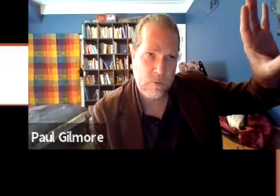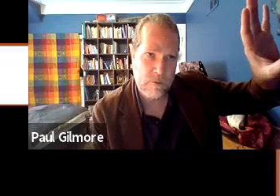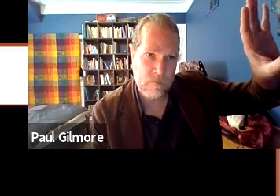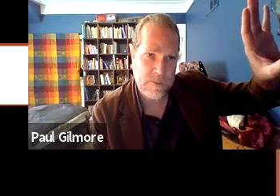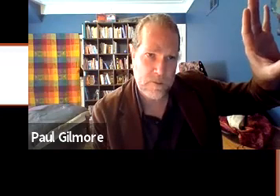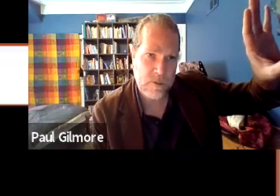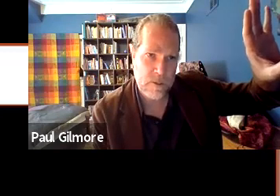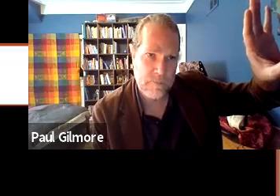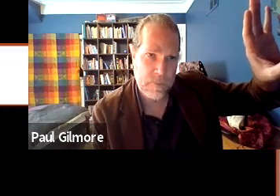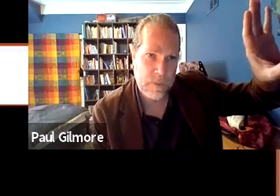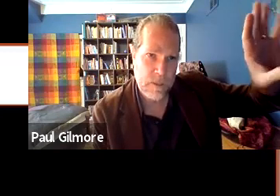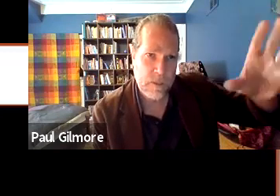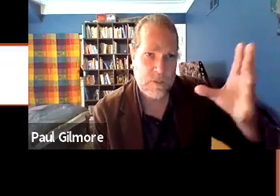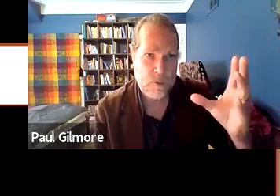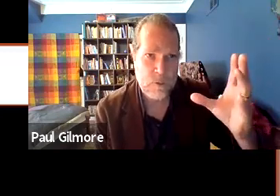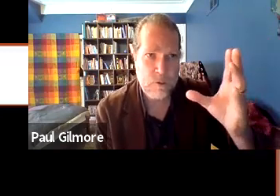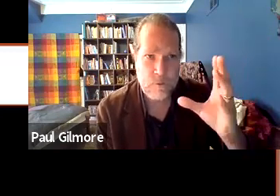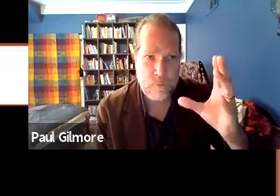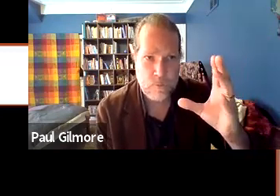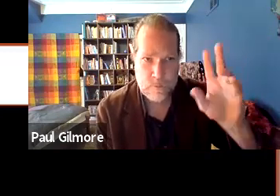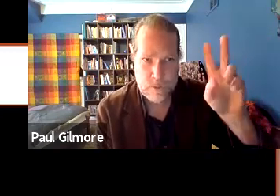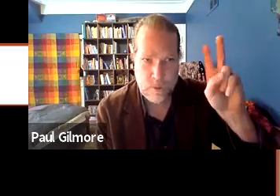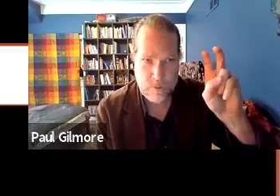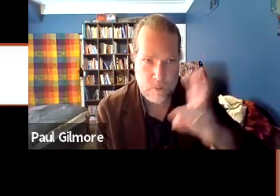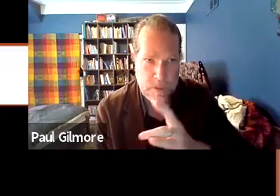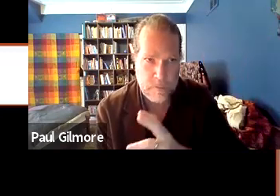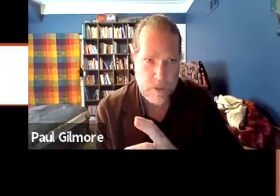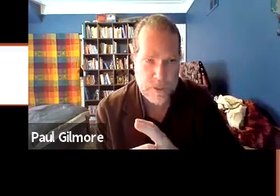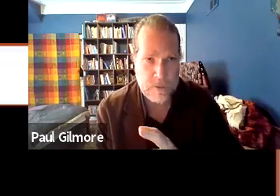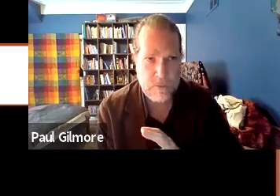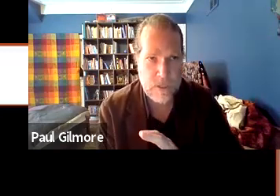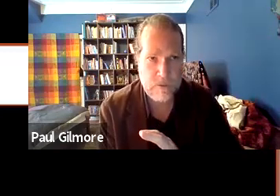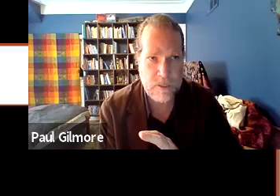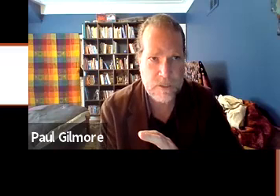northern and western Europe, to the new so called New immigration of Southern and